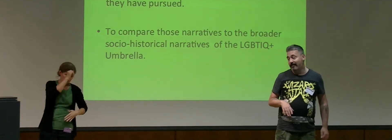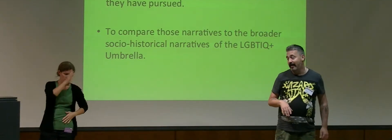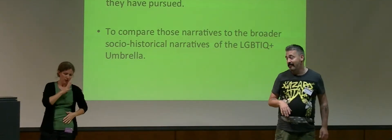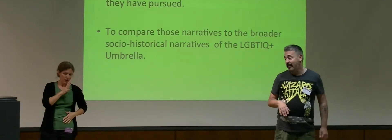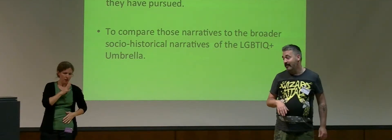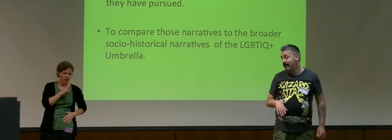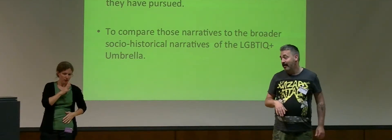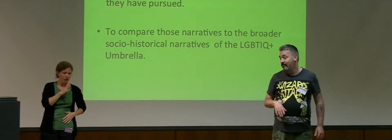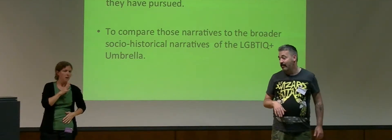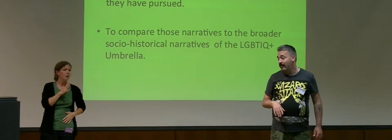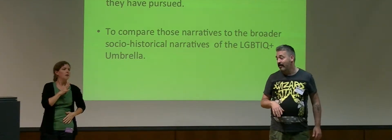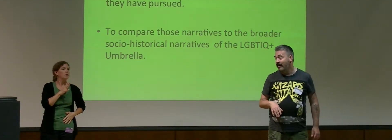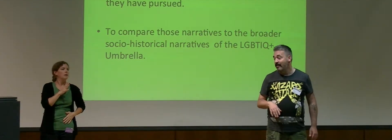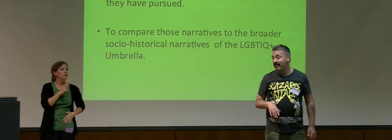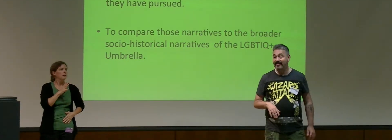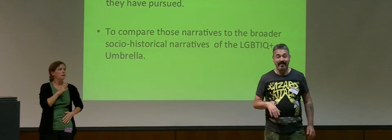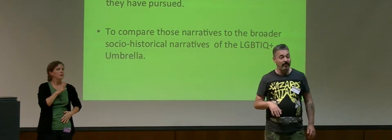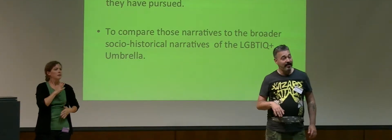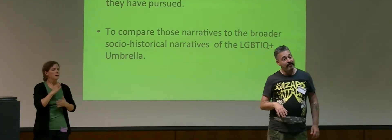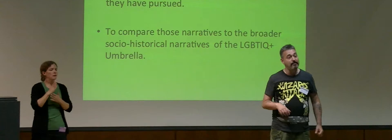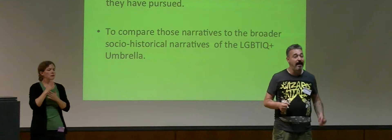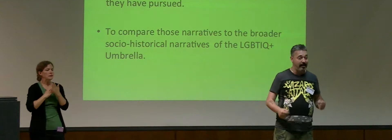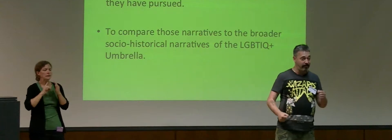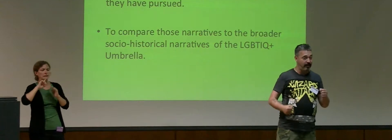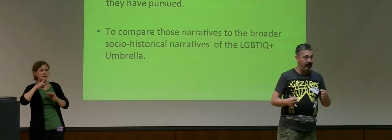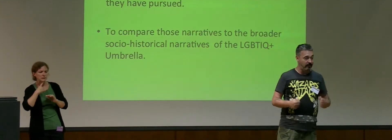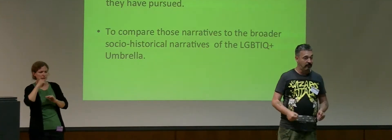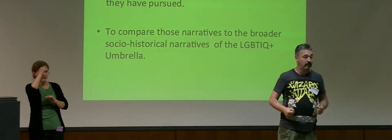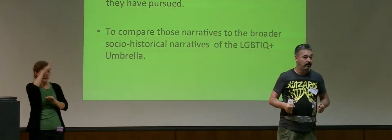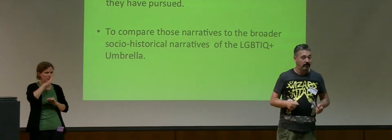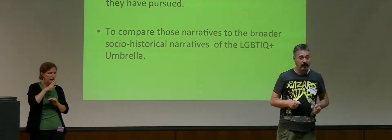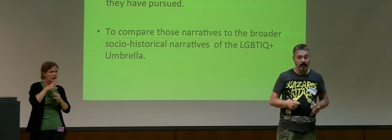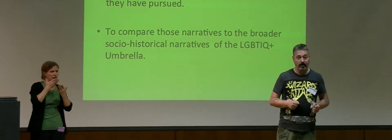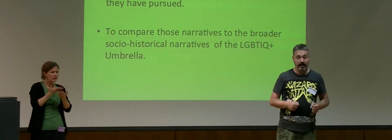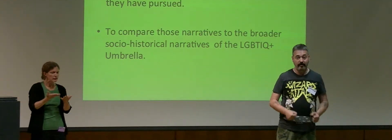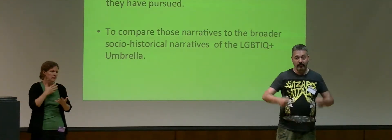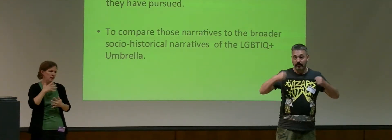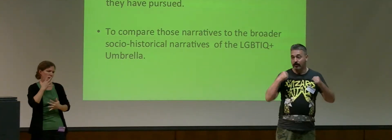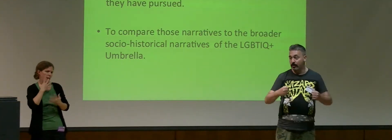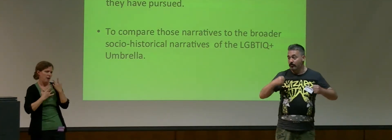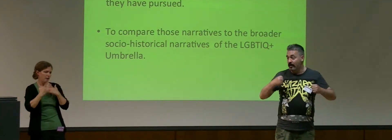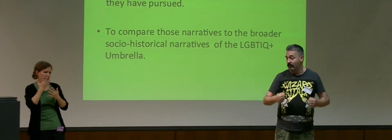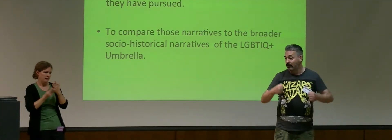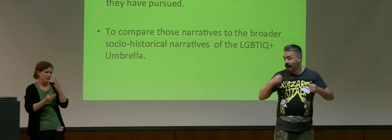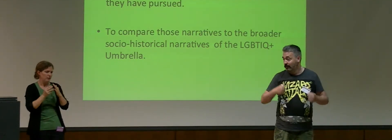is the very, very kind of serious male things, you know like Unions